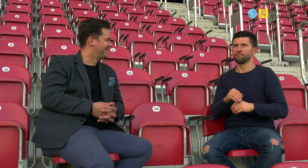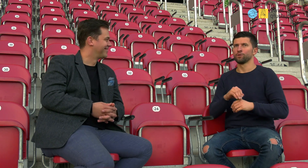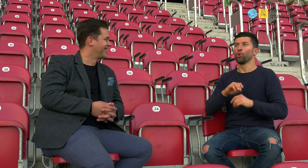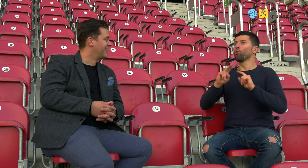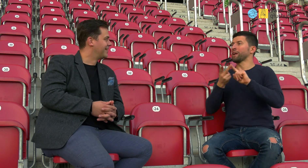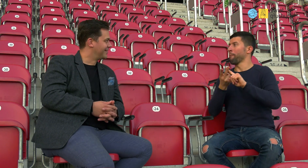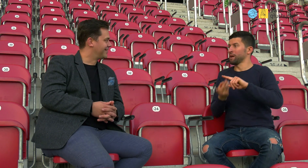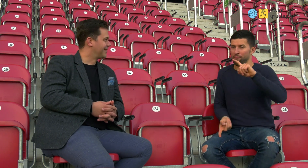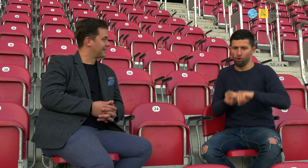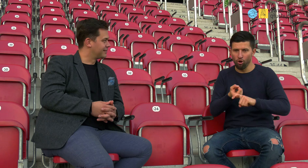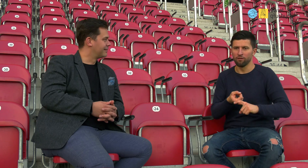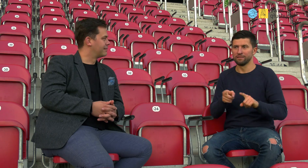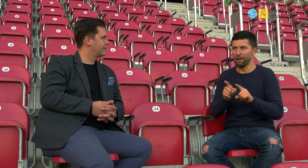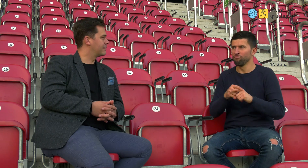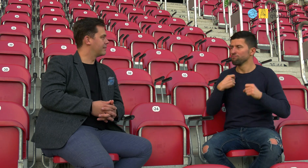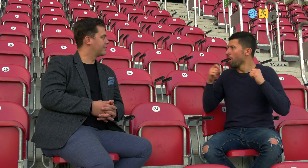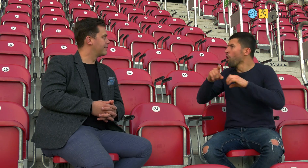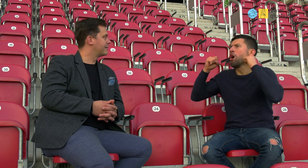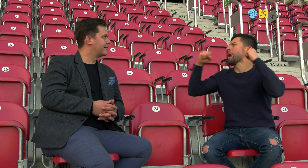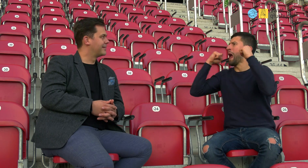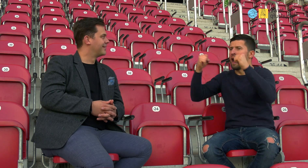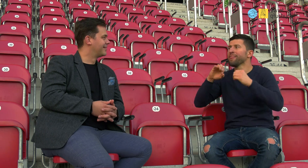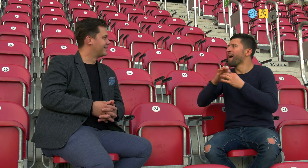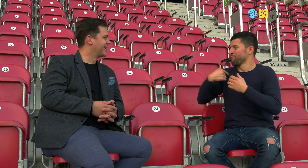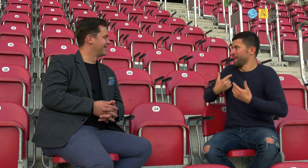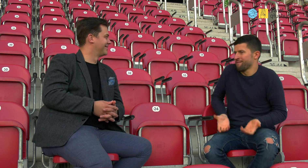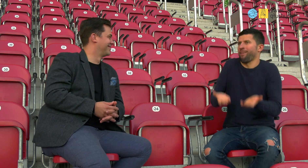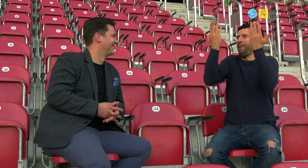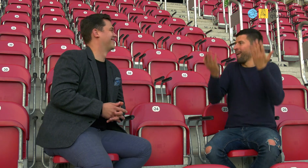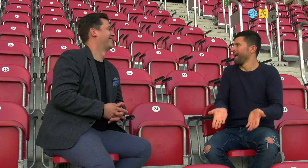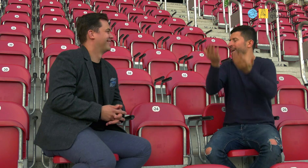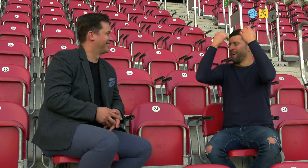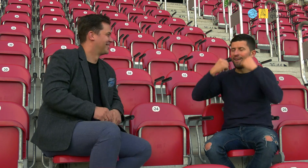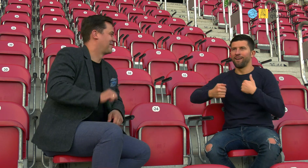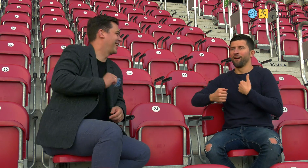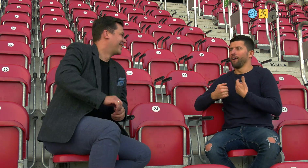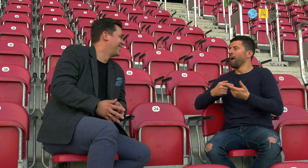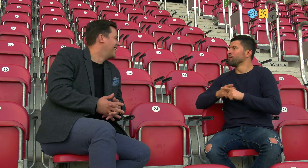I shot more goals. My colleagues were very happy, they even tossed me up in the air with this joy.